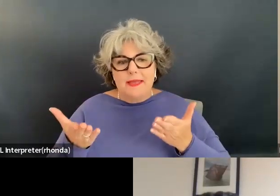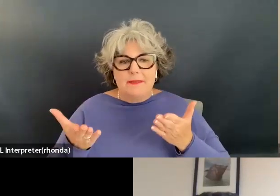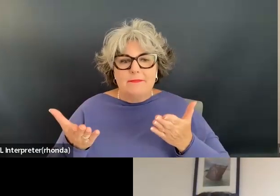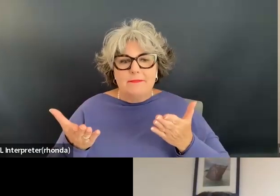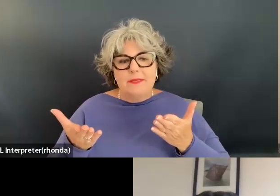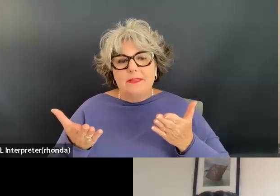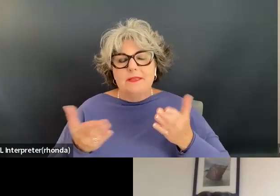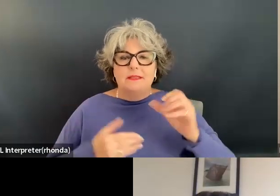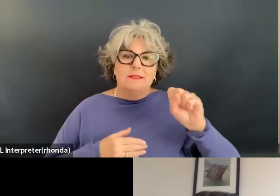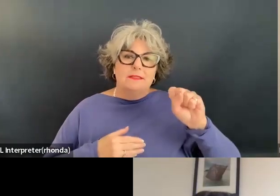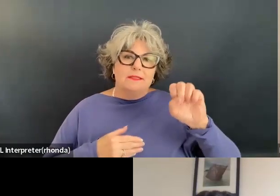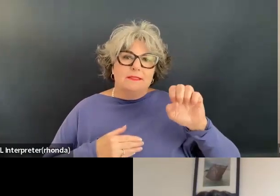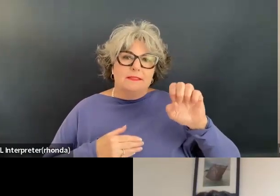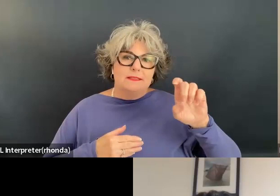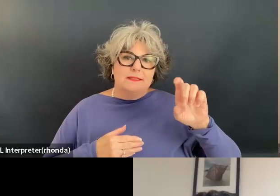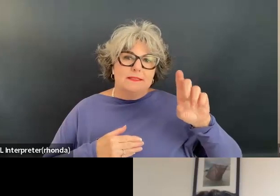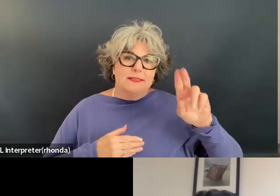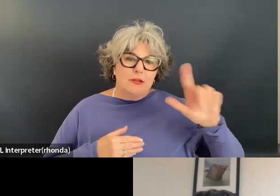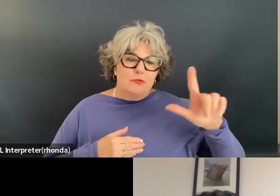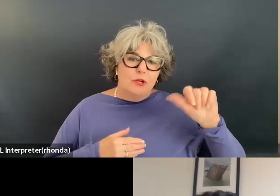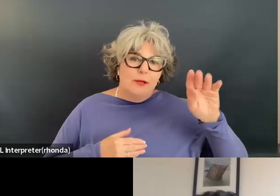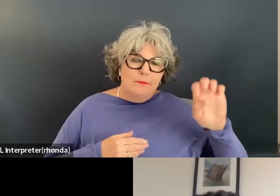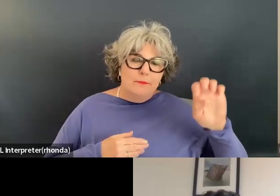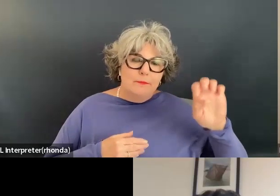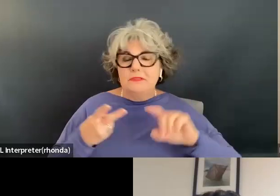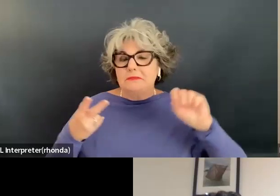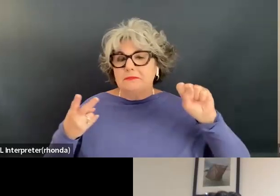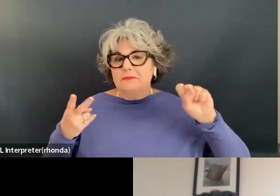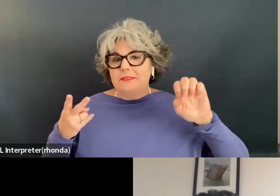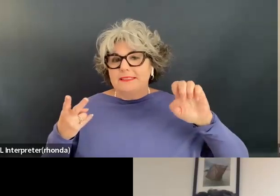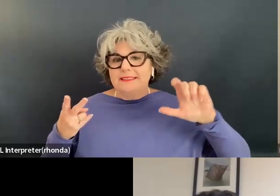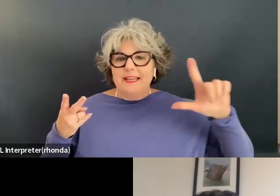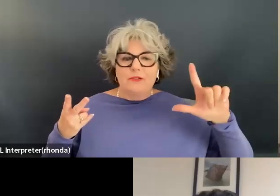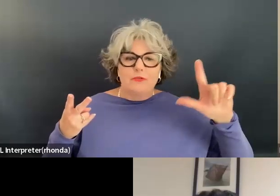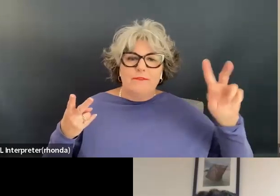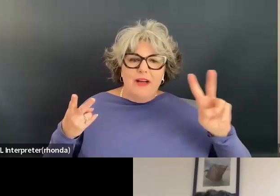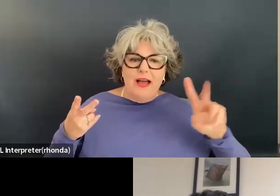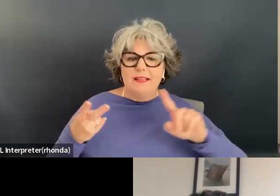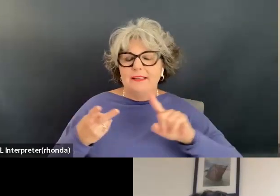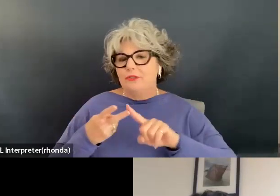and sexual violence and this kind of a stop. And we say that it's exists, it should be a stop.